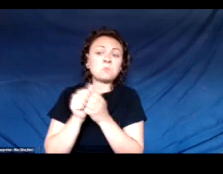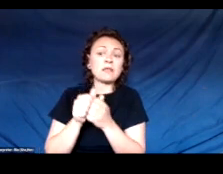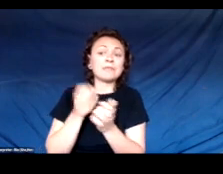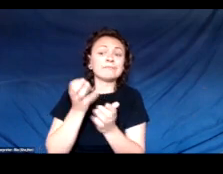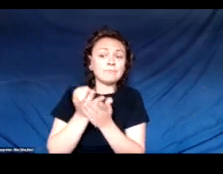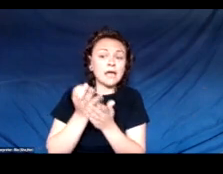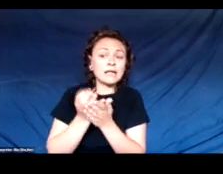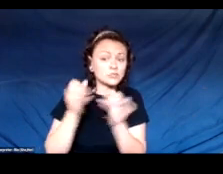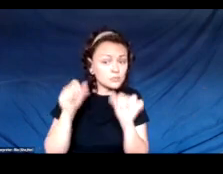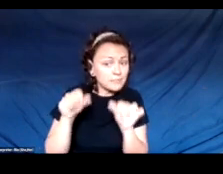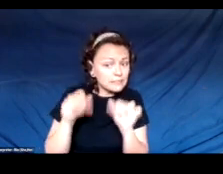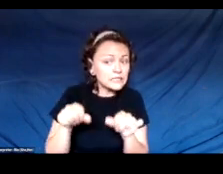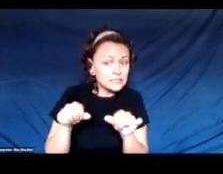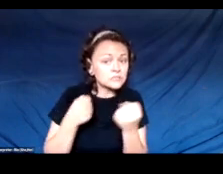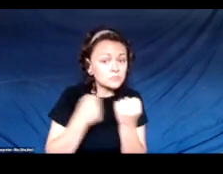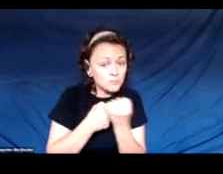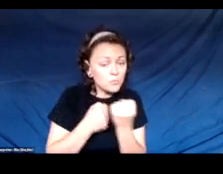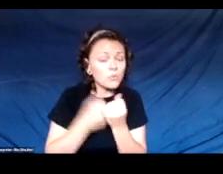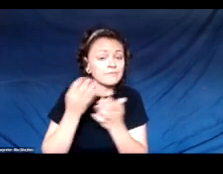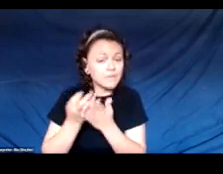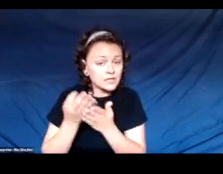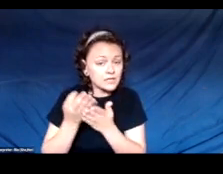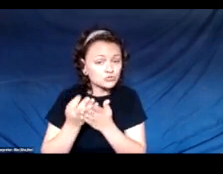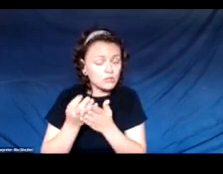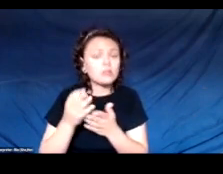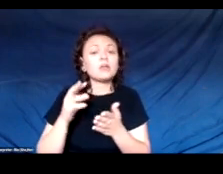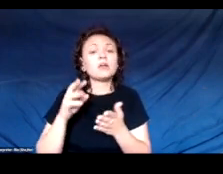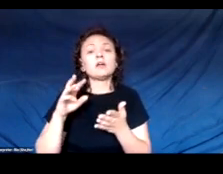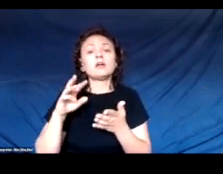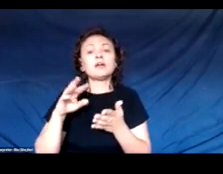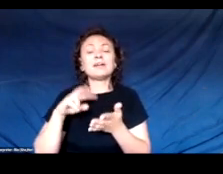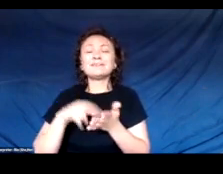And if we have